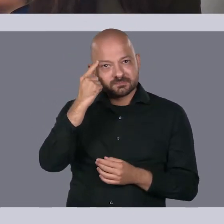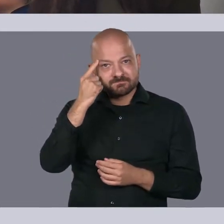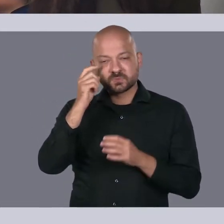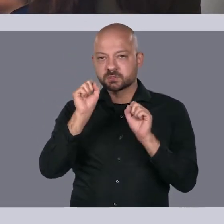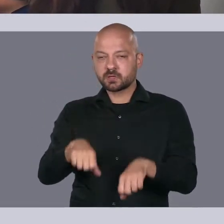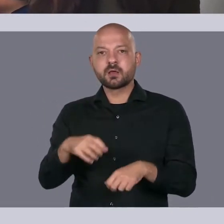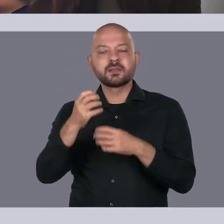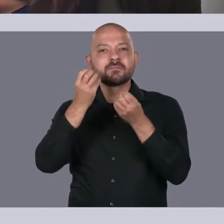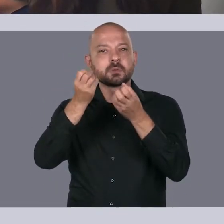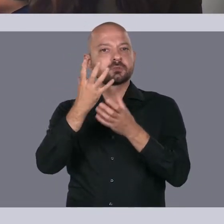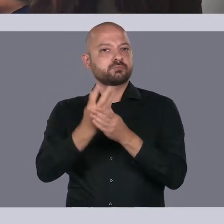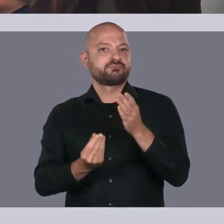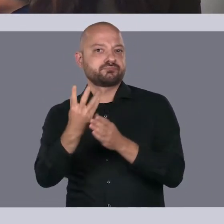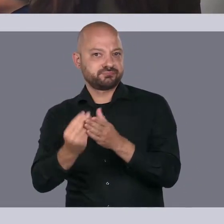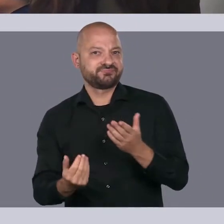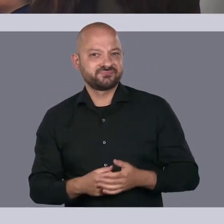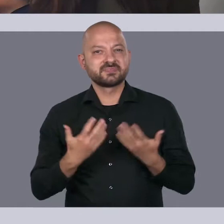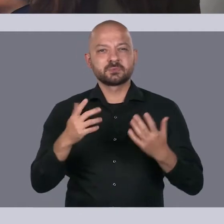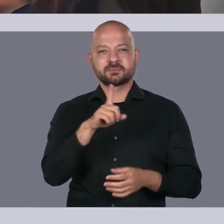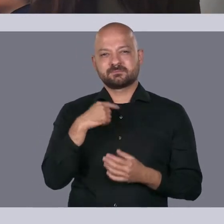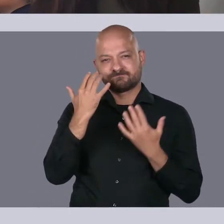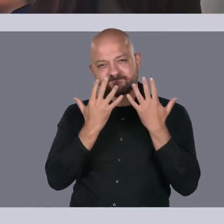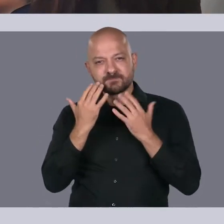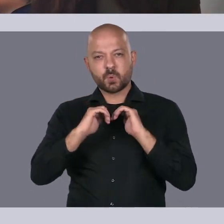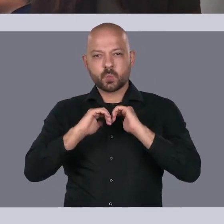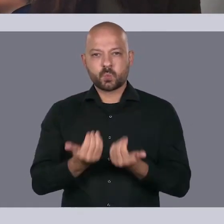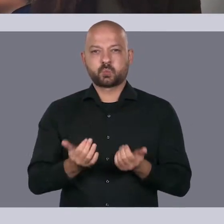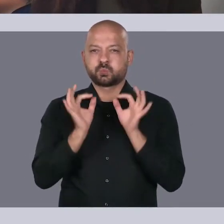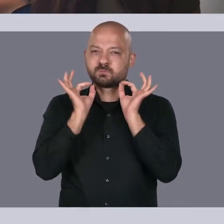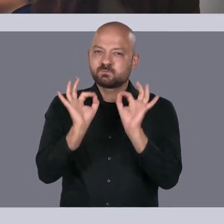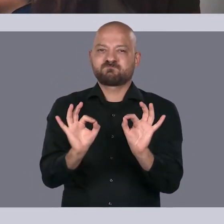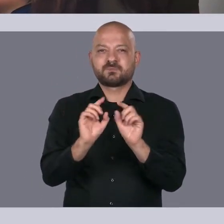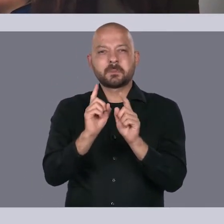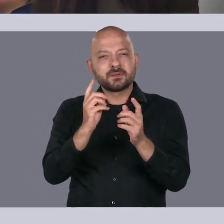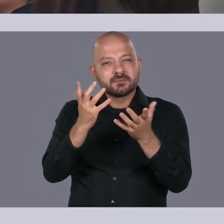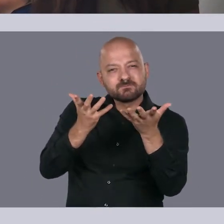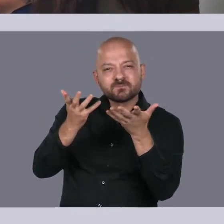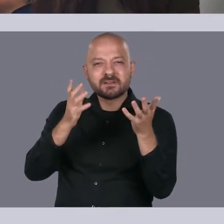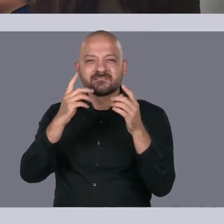So researchers need to carefully consider how they want to navigate their participants' visual attention.